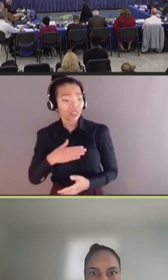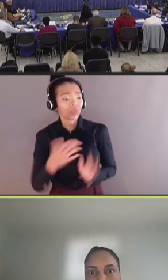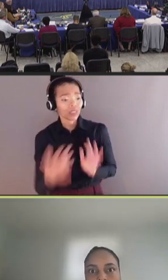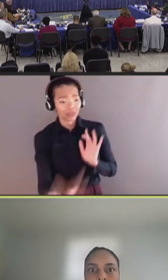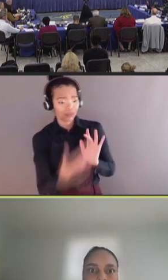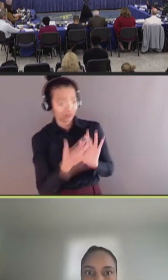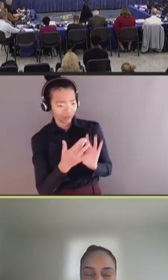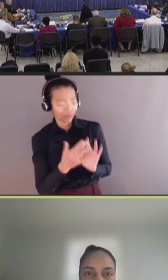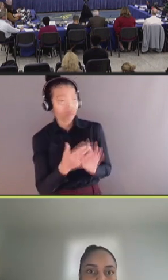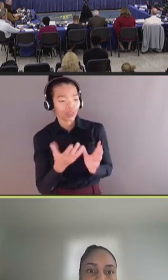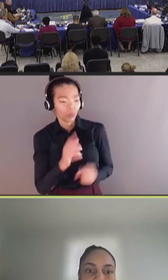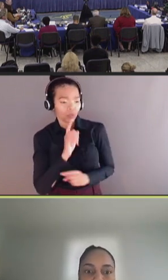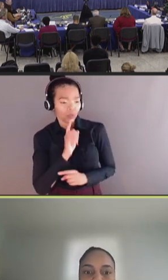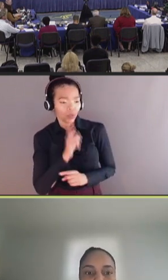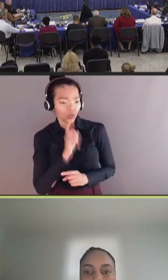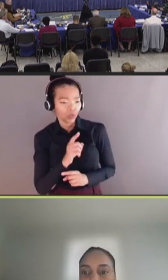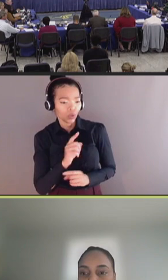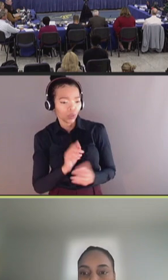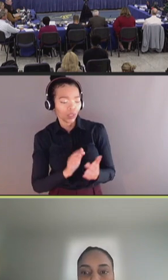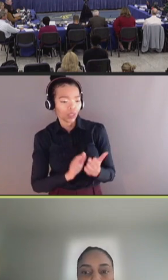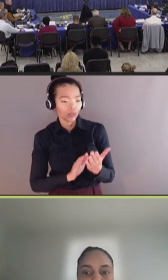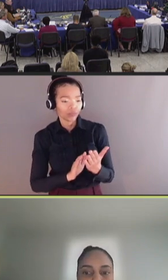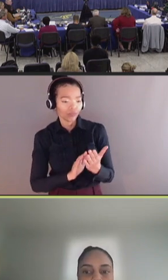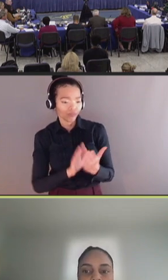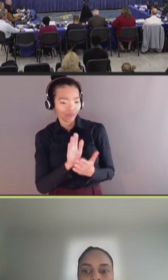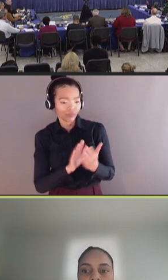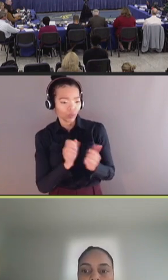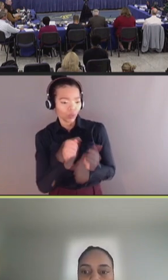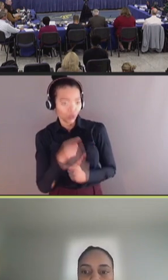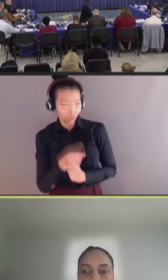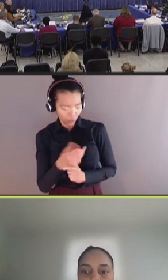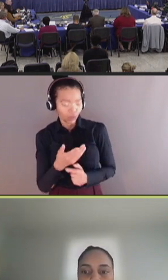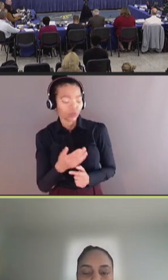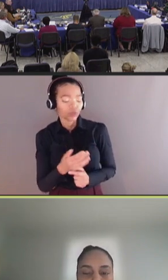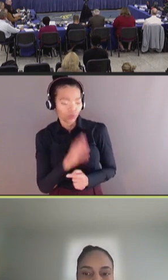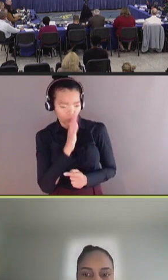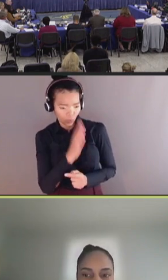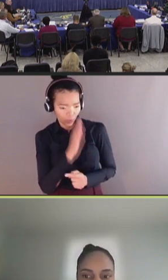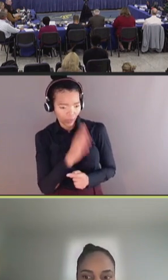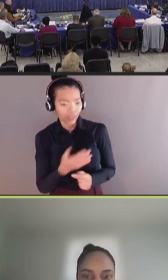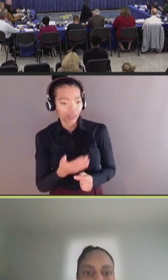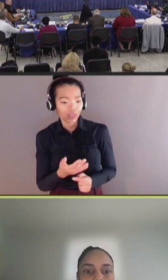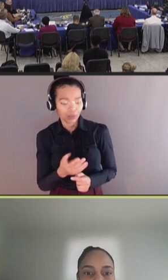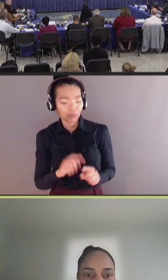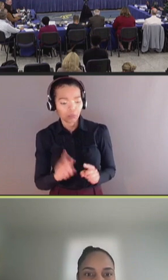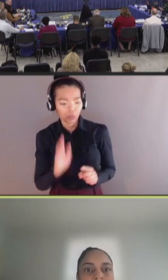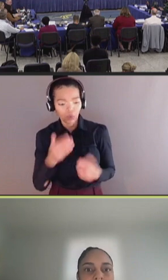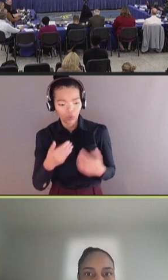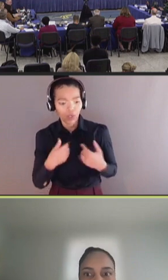that I'm interfacing with you directly. But there will be some shared data and